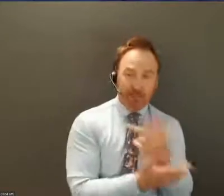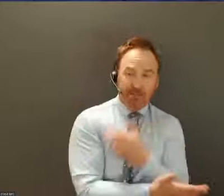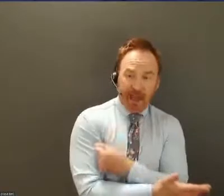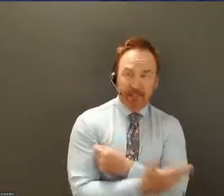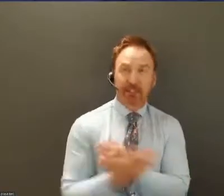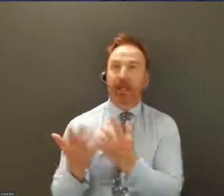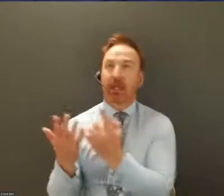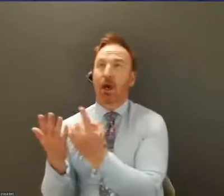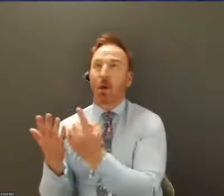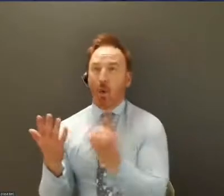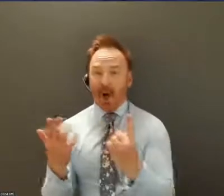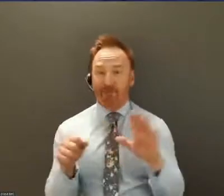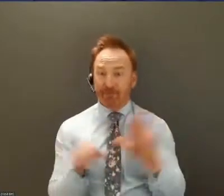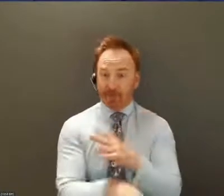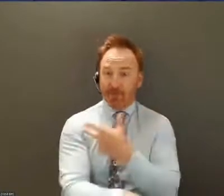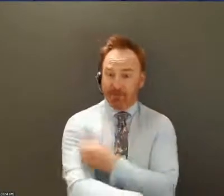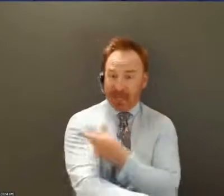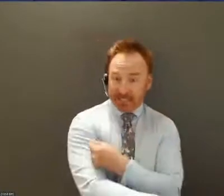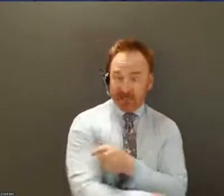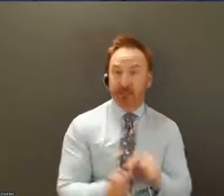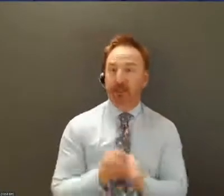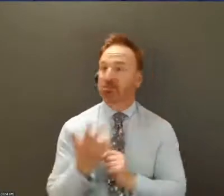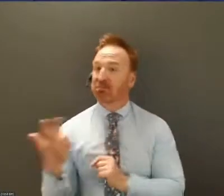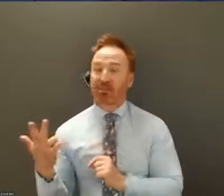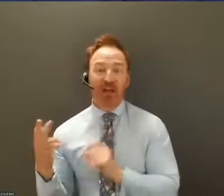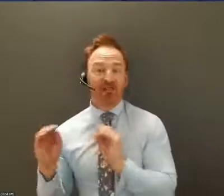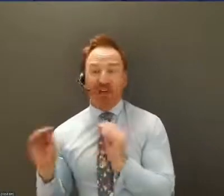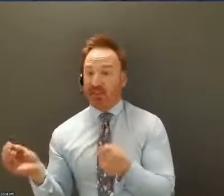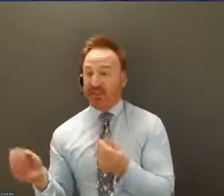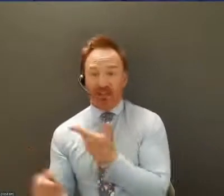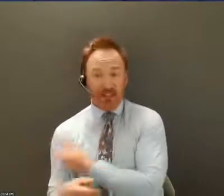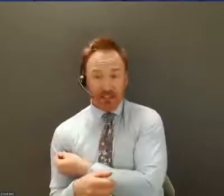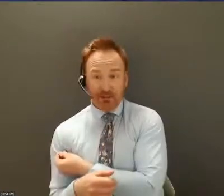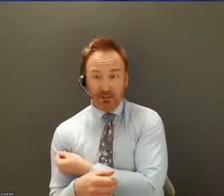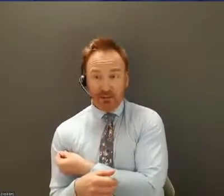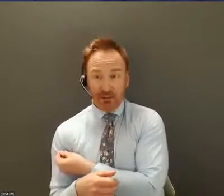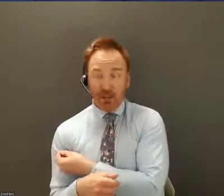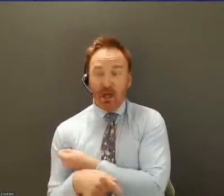had been advised or directed to self isolate it really means to